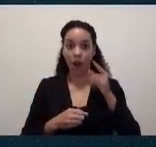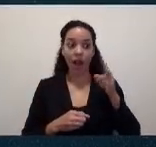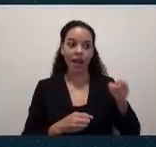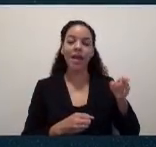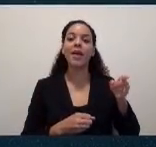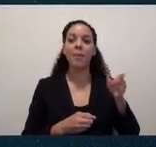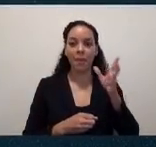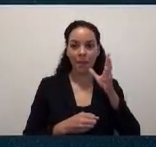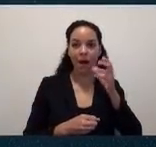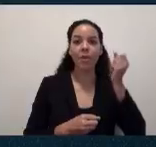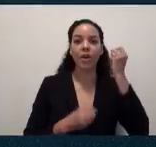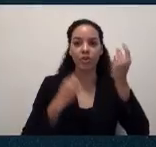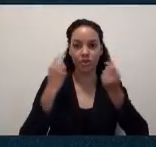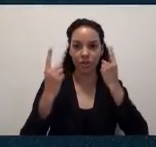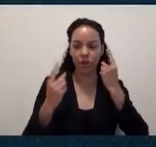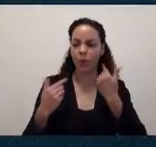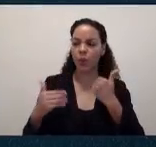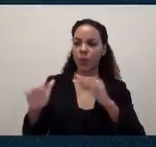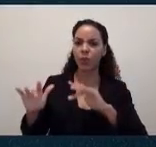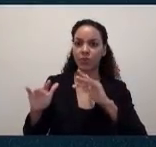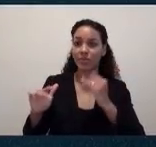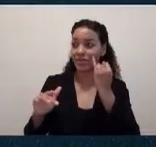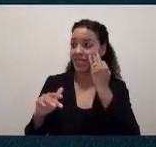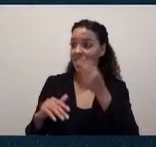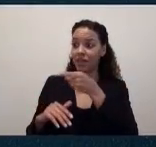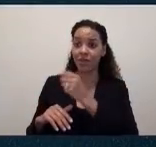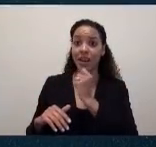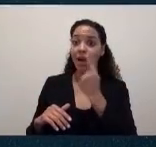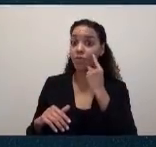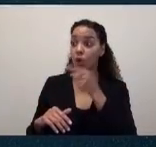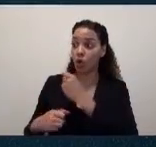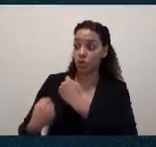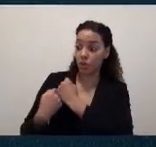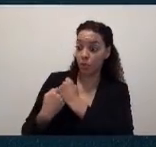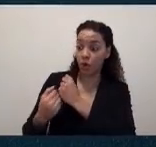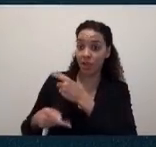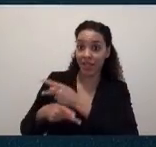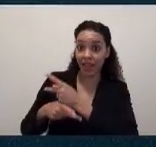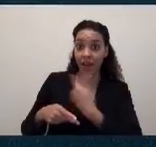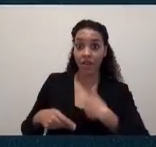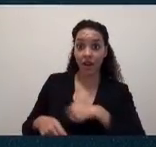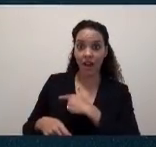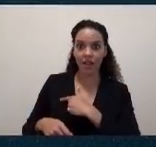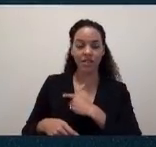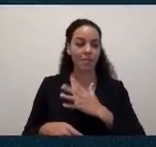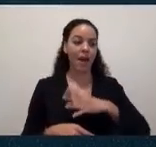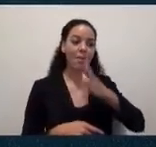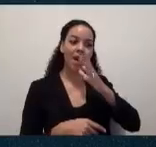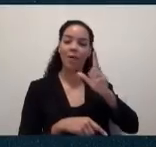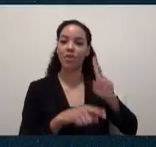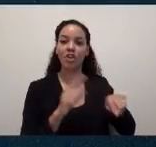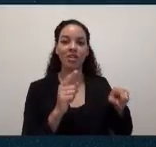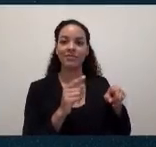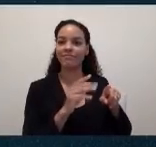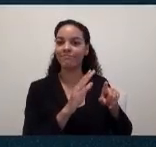she would not have been able to do the work that she did. She would not have been able to fulfill the ambitions